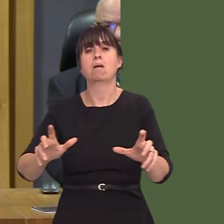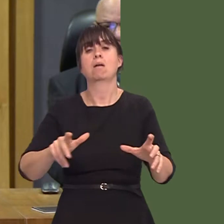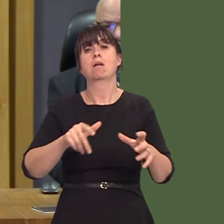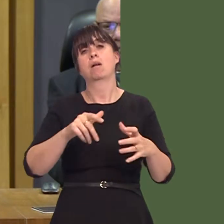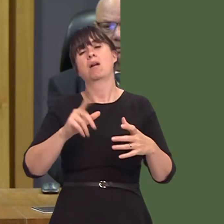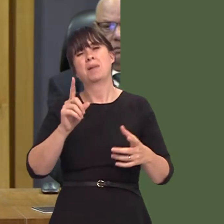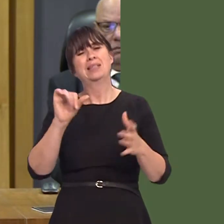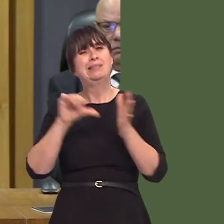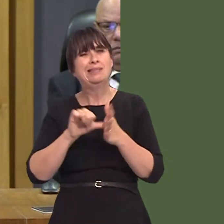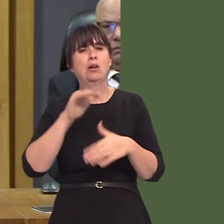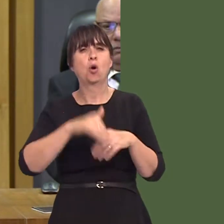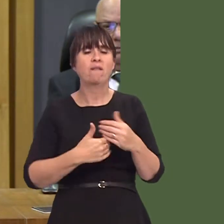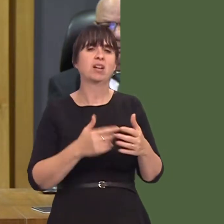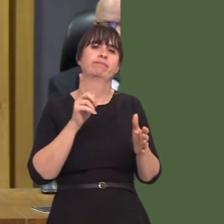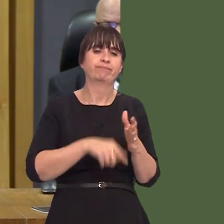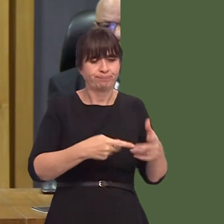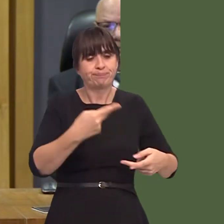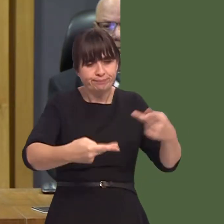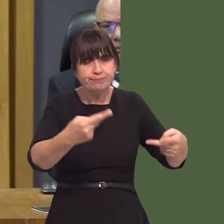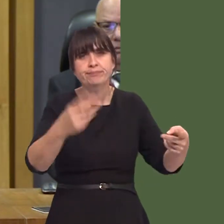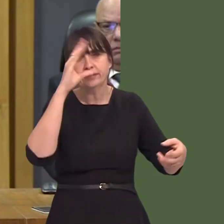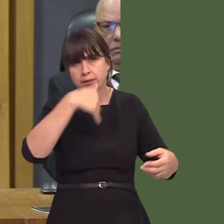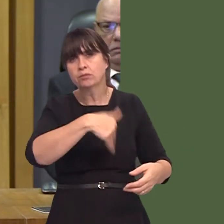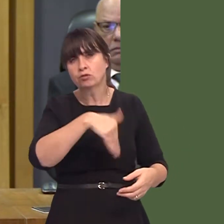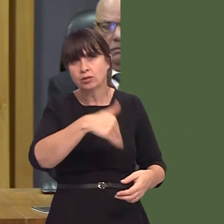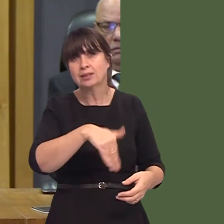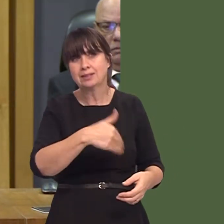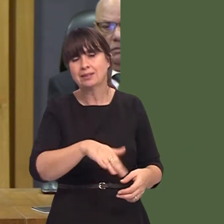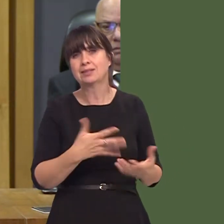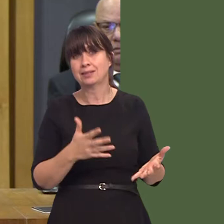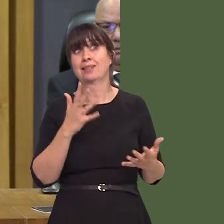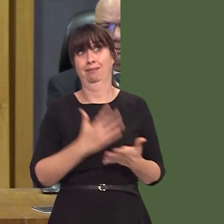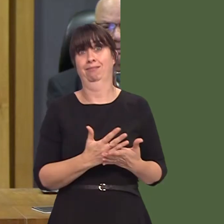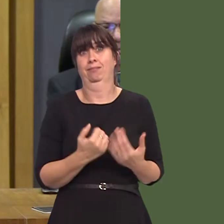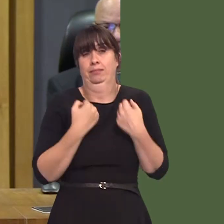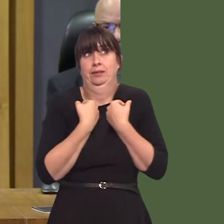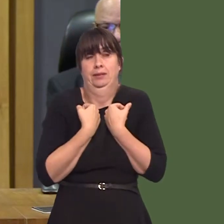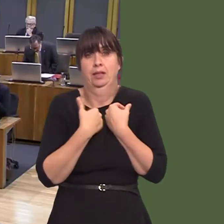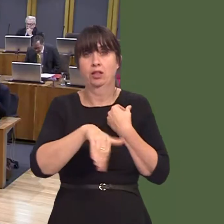rough sleepers, and what are we doing to help resolve those problems of those who are actually now living on the streets?